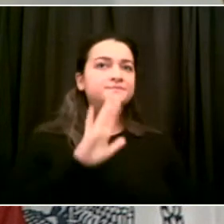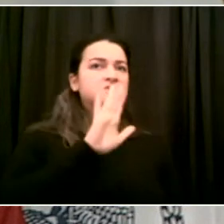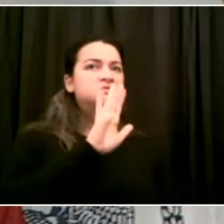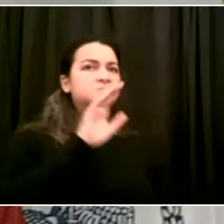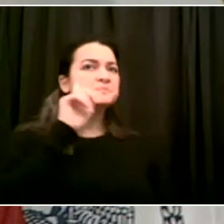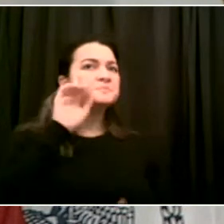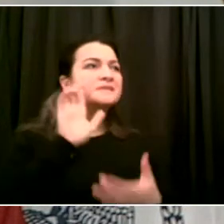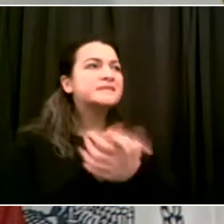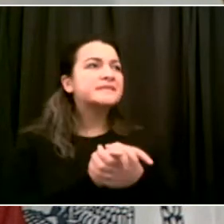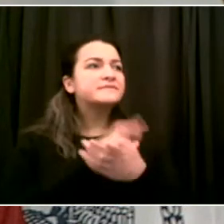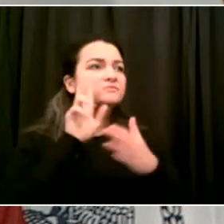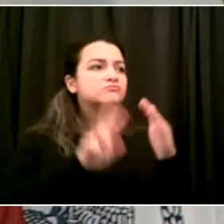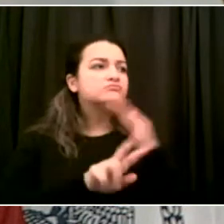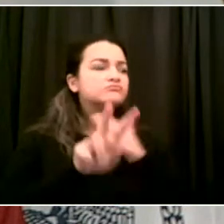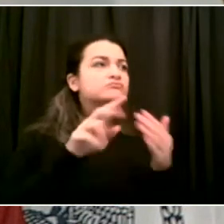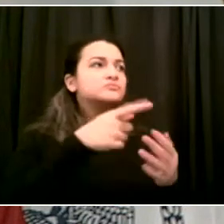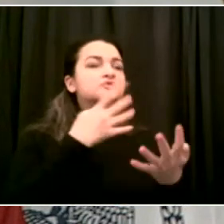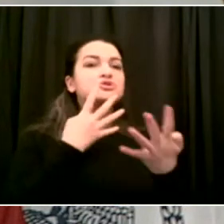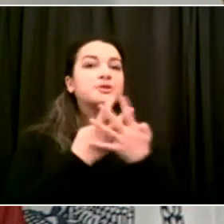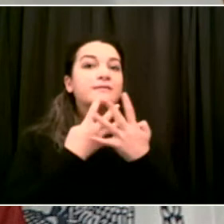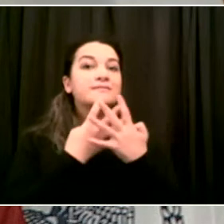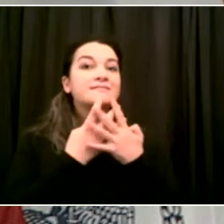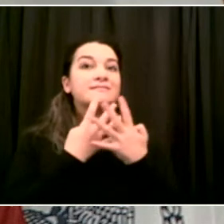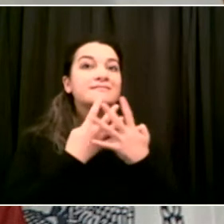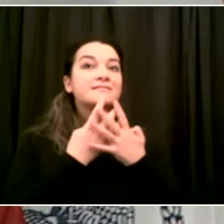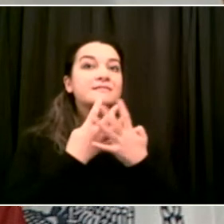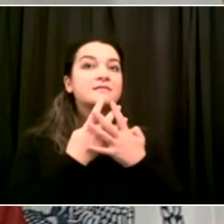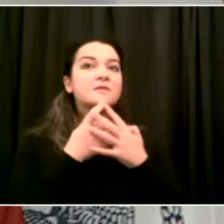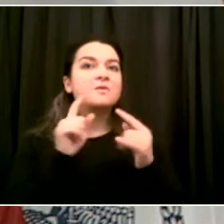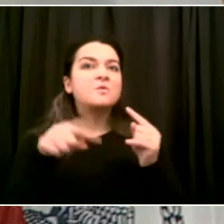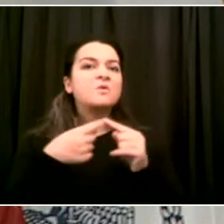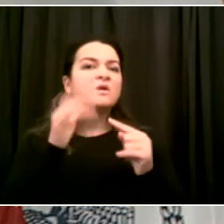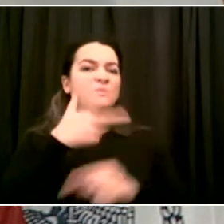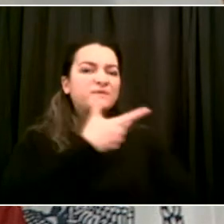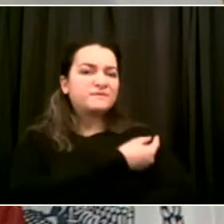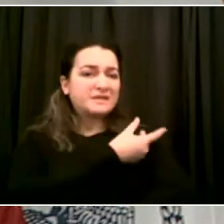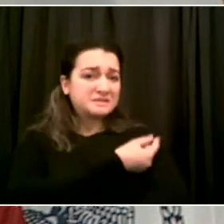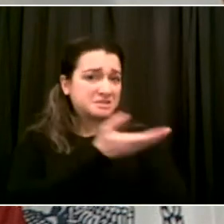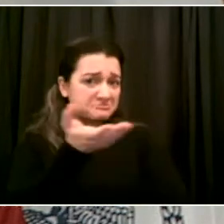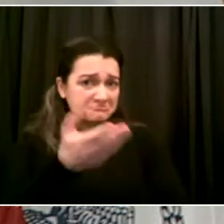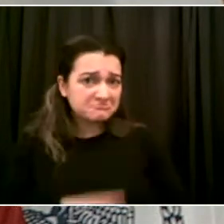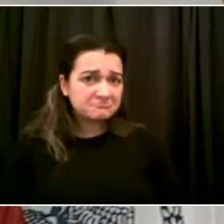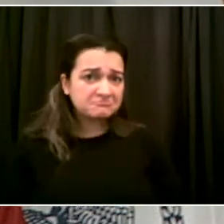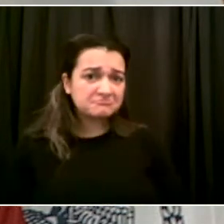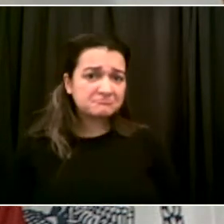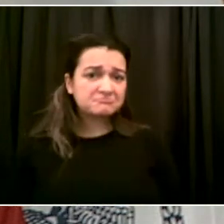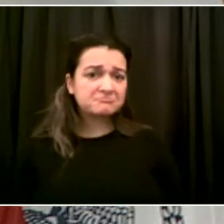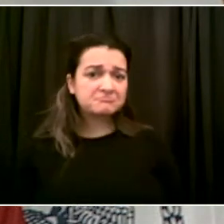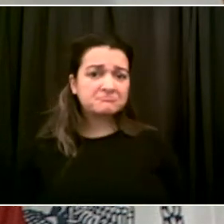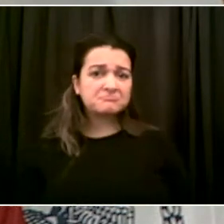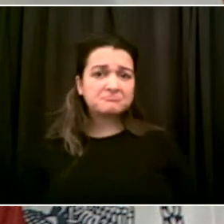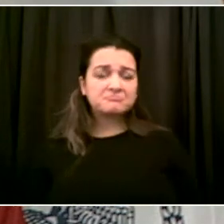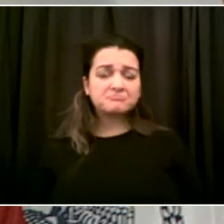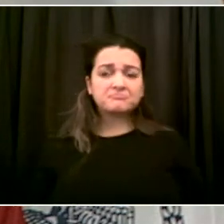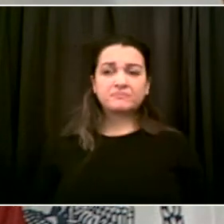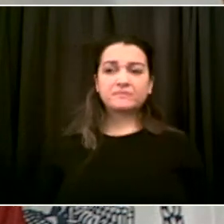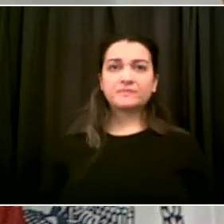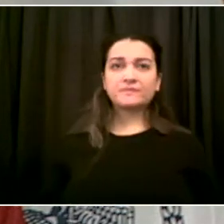Reporter: AT THIS POINT, WENDY EXPECT EVERYONE IN NEW YORK CITY JAILS WILL BE VACCINATED OR AT LEAST HAVE ACCESS TO THE VACCINE ? AND HOW DO WE FOLLOW